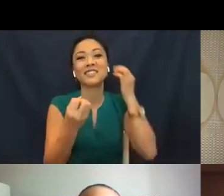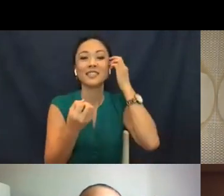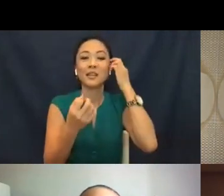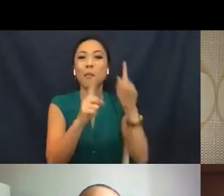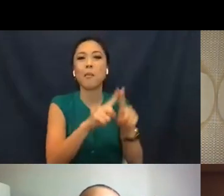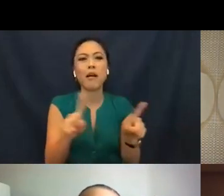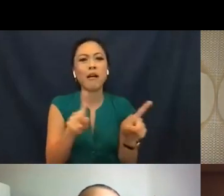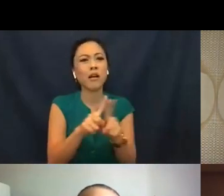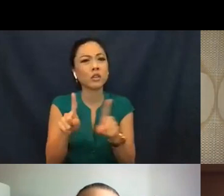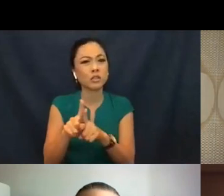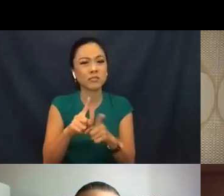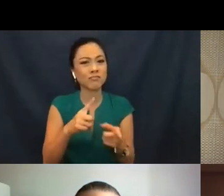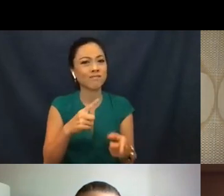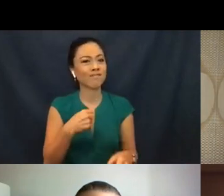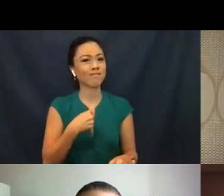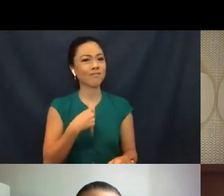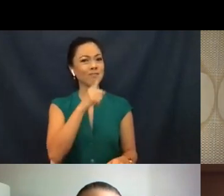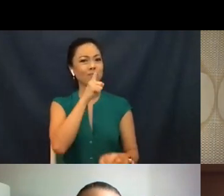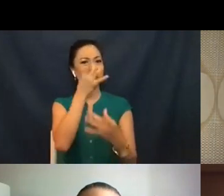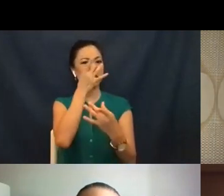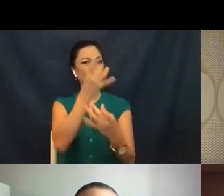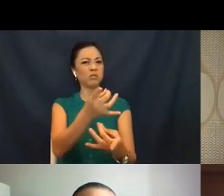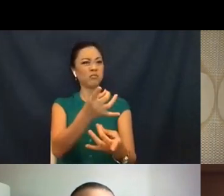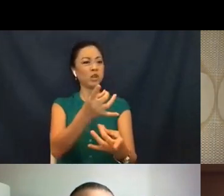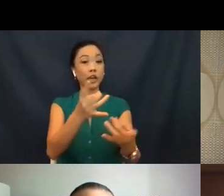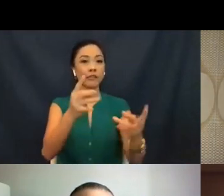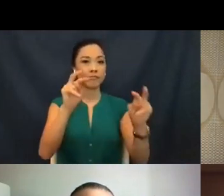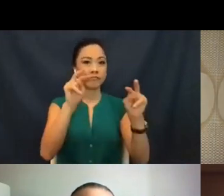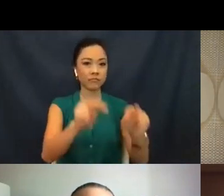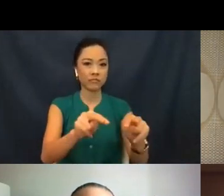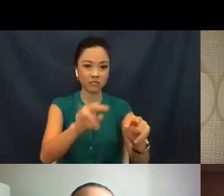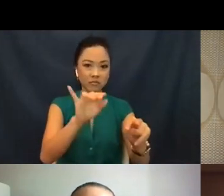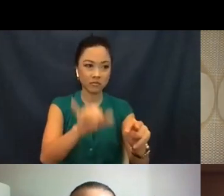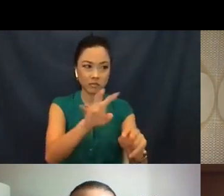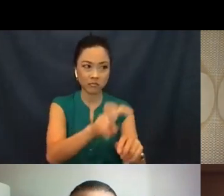of looking at this touring model and is there will another way we should be approaching